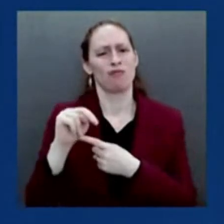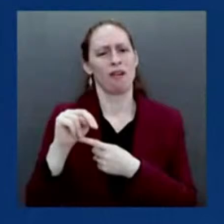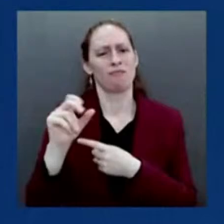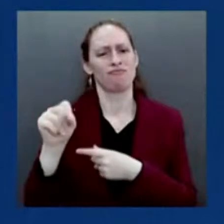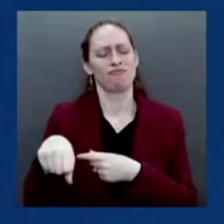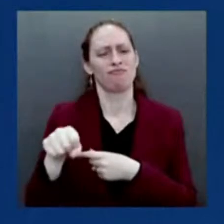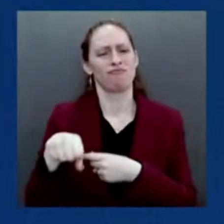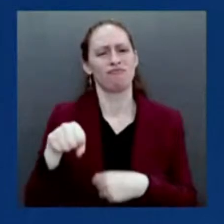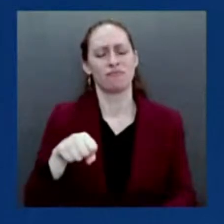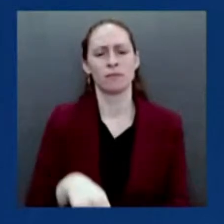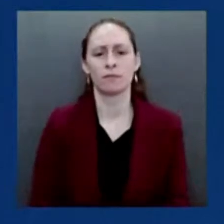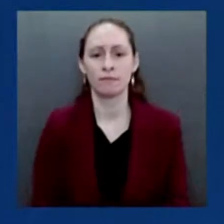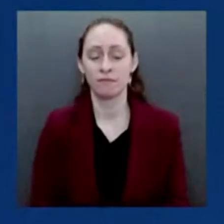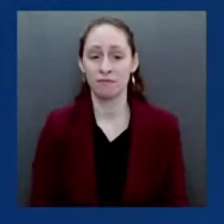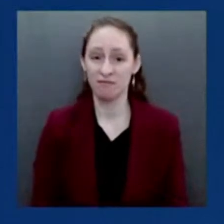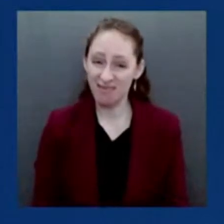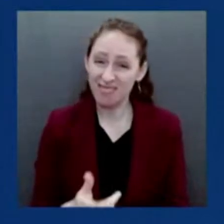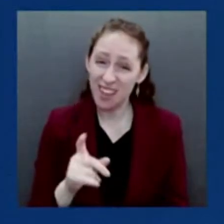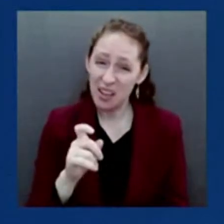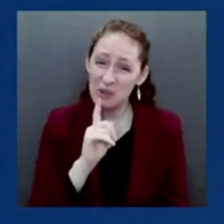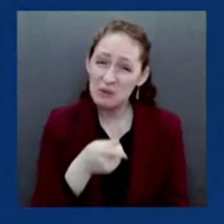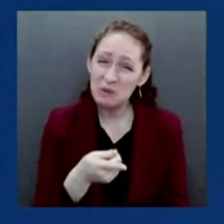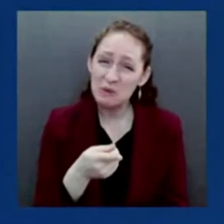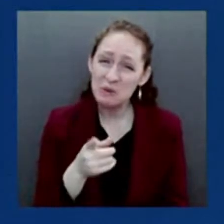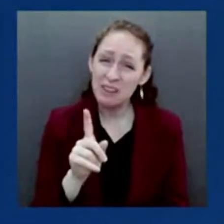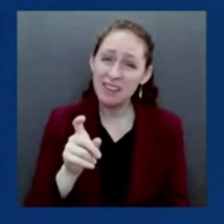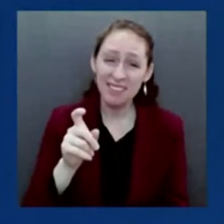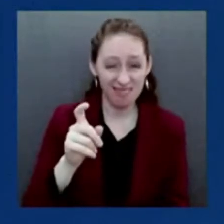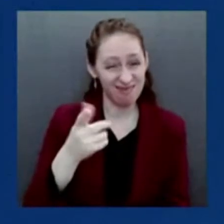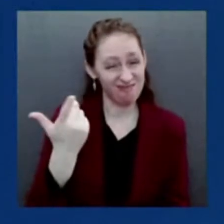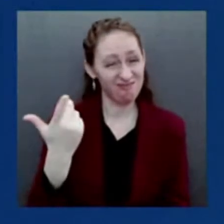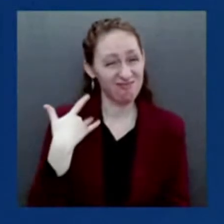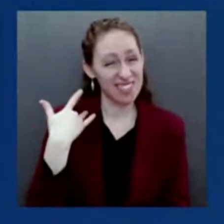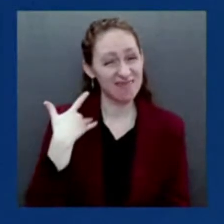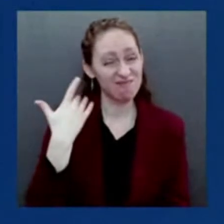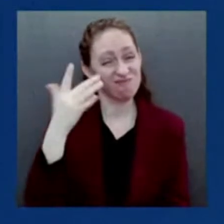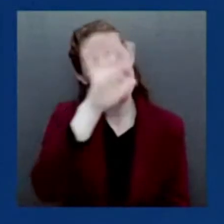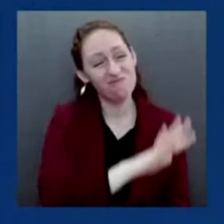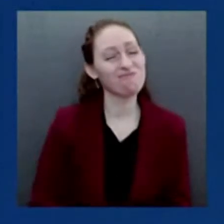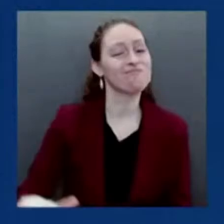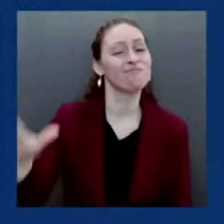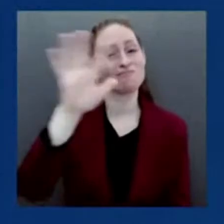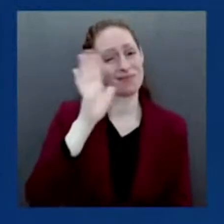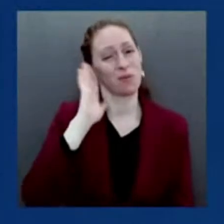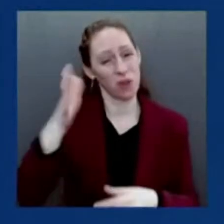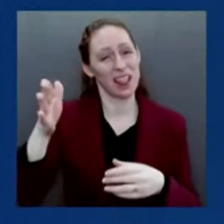SO, I HAD WONDERED WHAT THE ADMINISTRATIONS THINKING ON THE